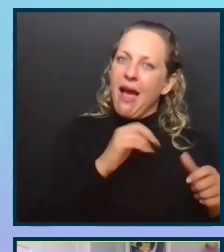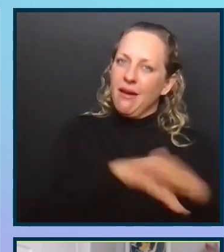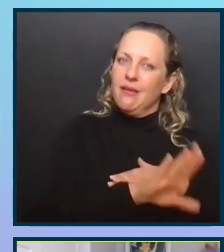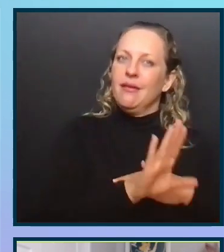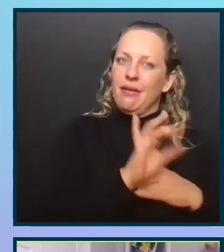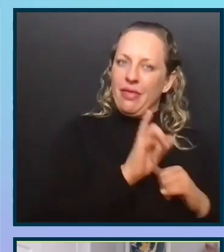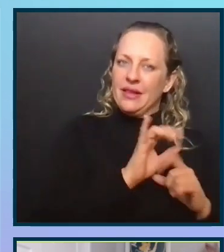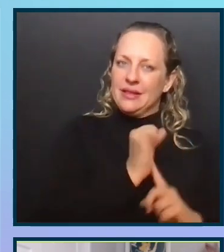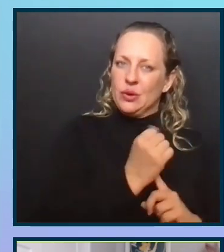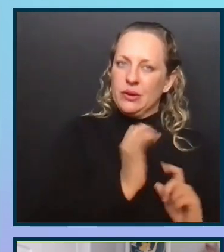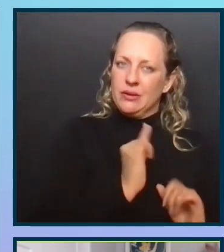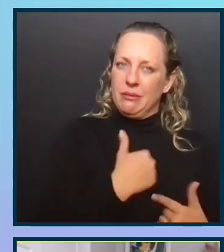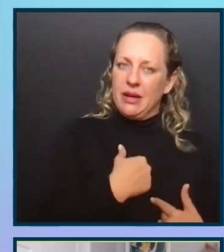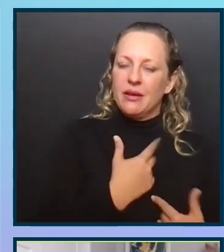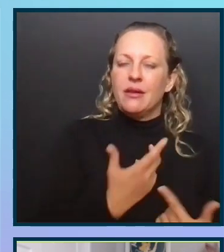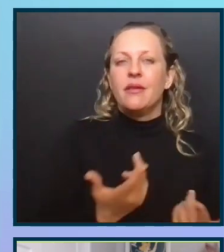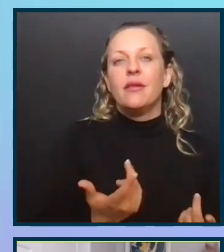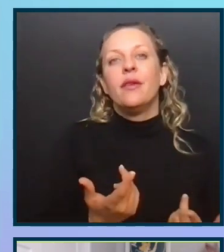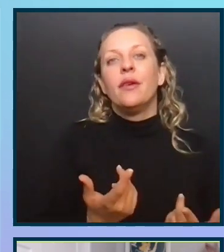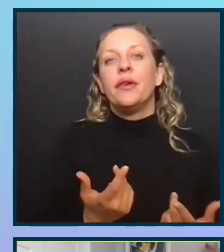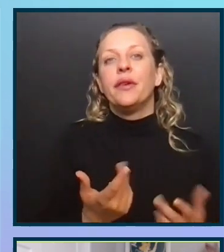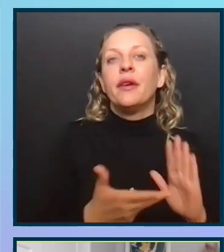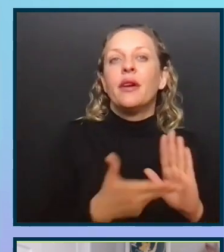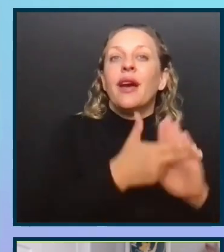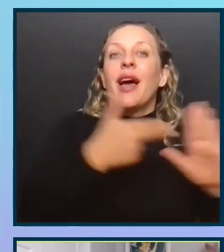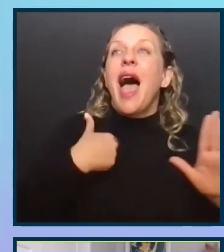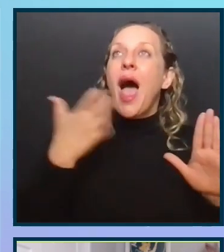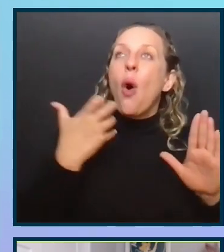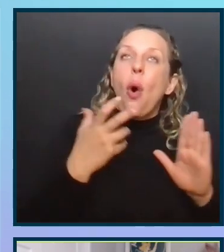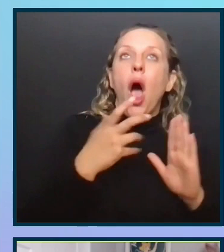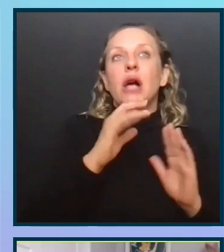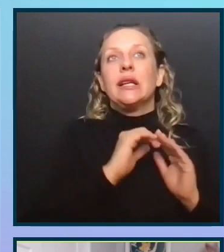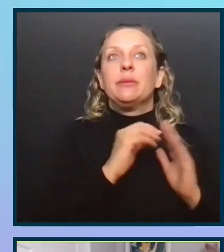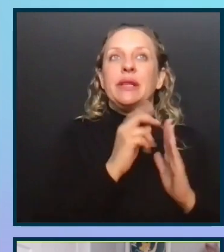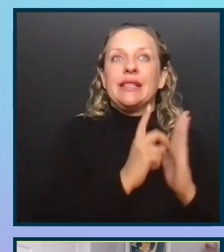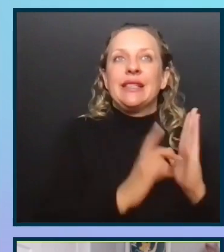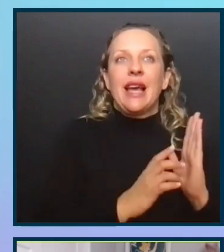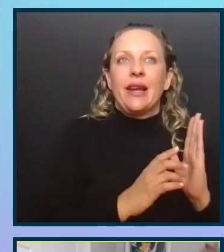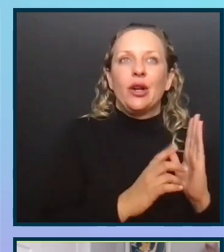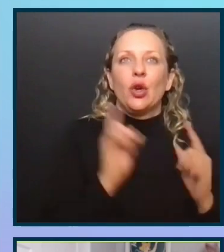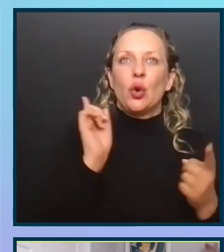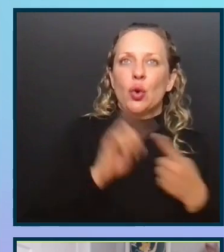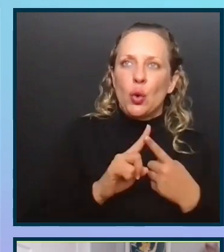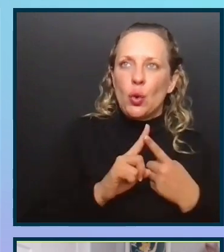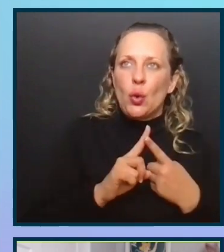You don't have to be seeking the title of accessibility designer to make your designs more accessible.